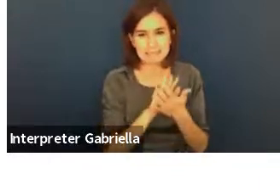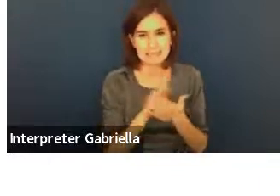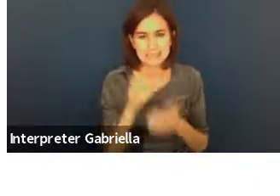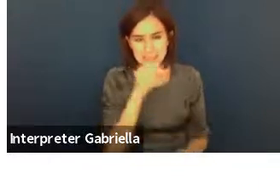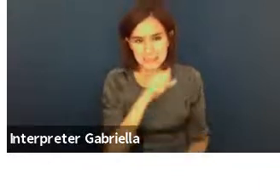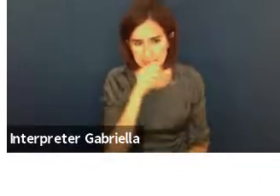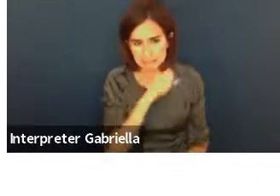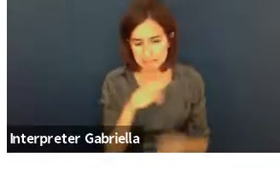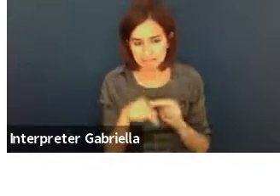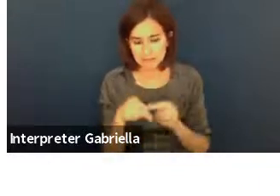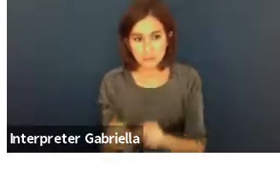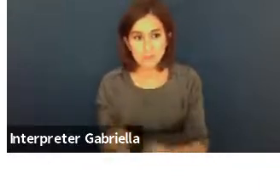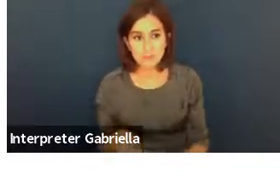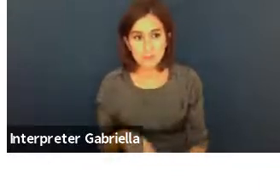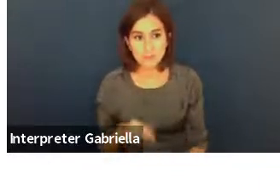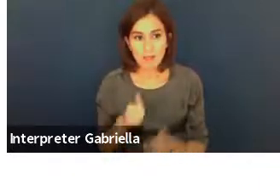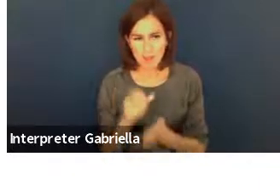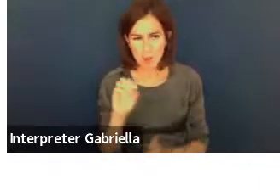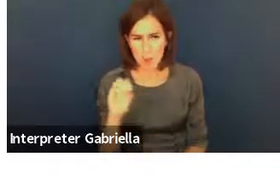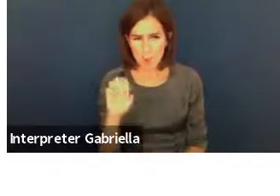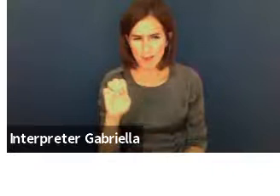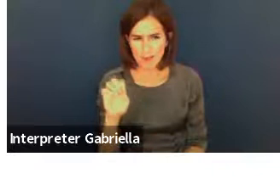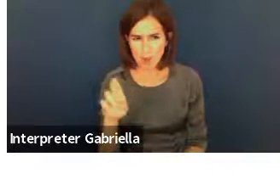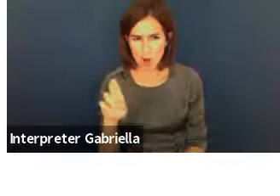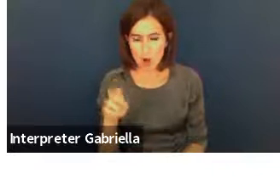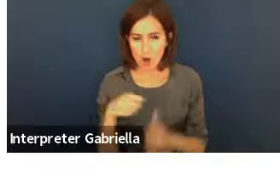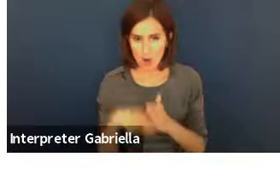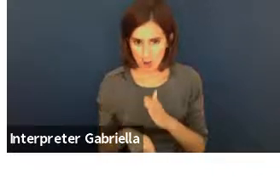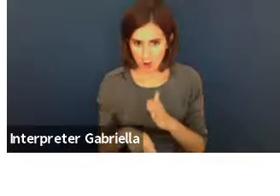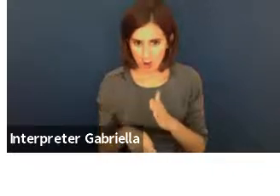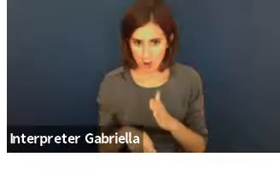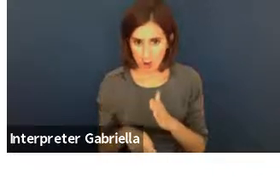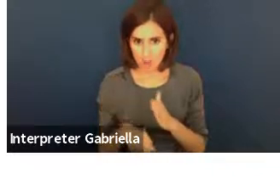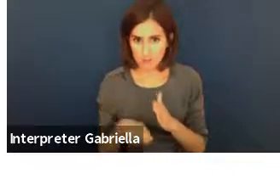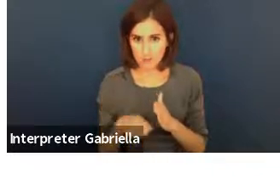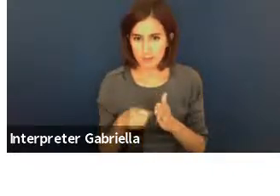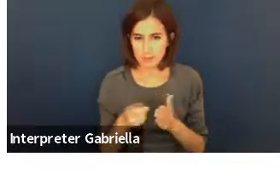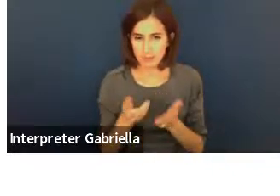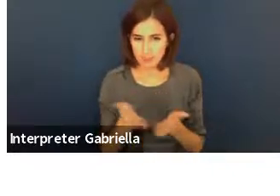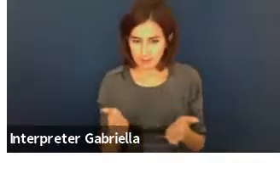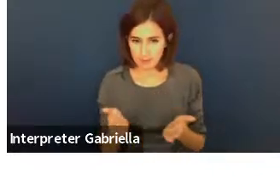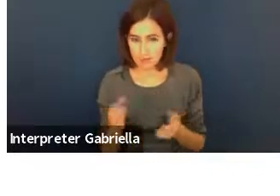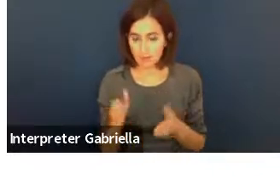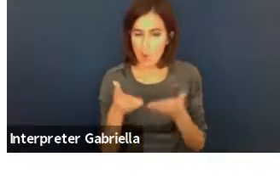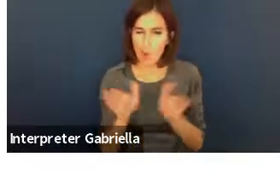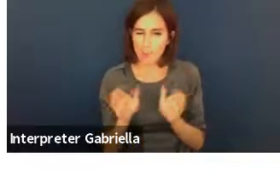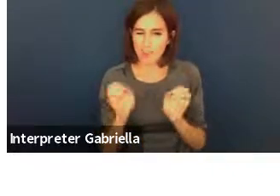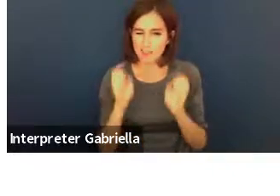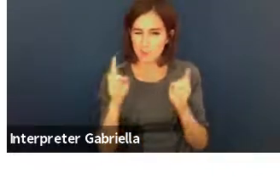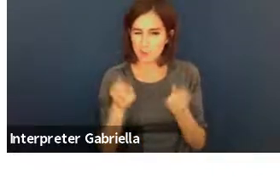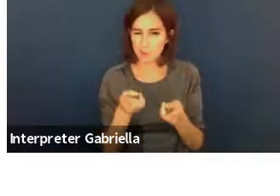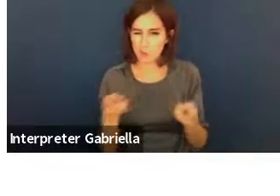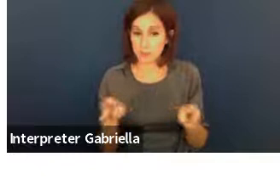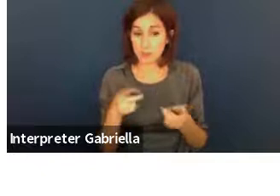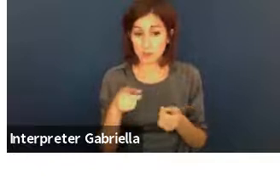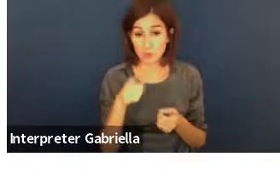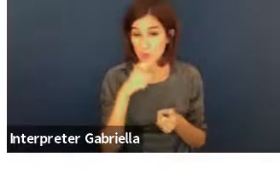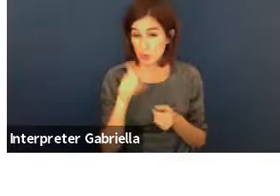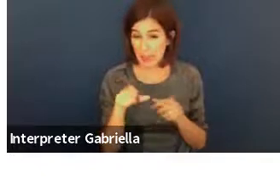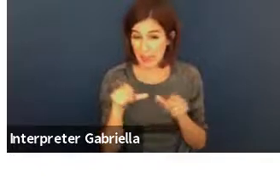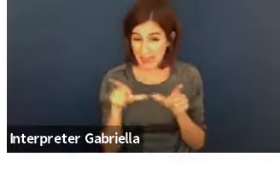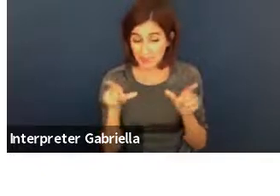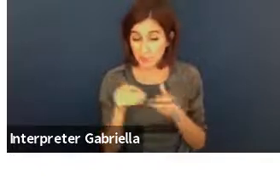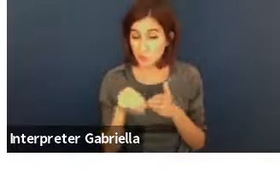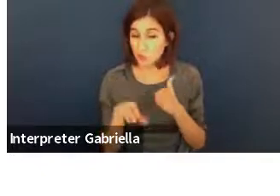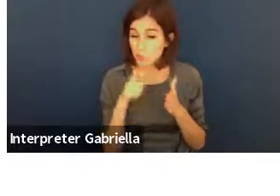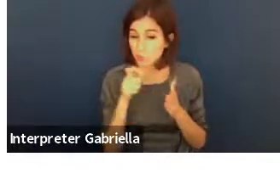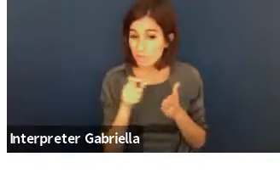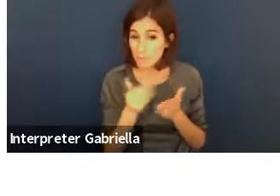Linda Kobashigawa: Book cost materials. So all we are is you know those open educational resources that you don't need a license for students do not need to purchase, they're just they're available online. You can make